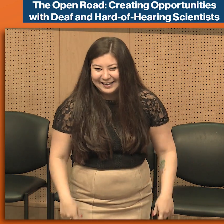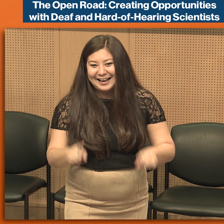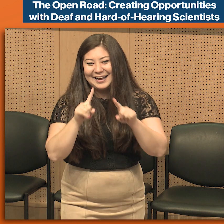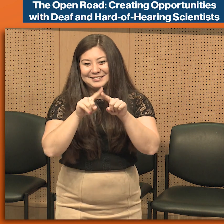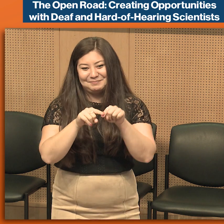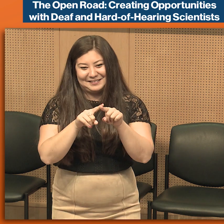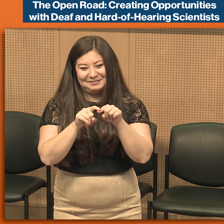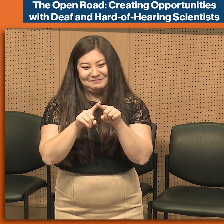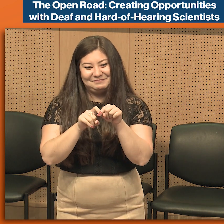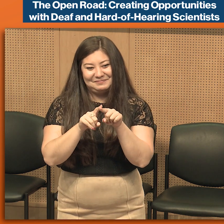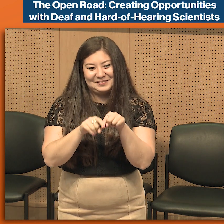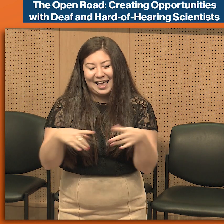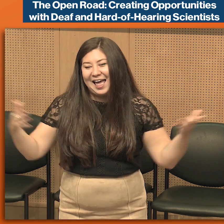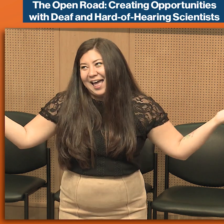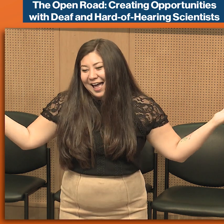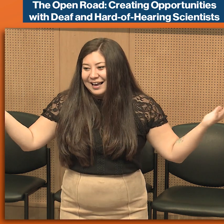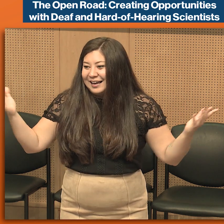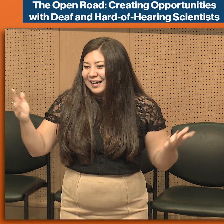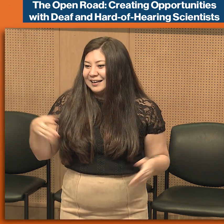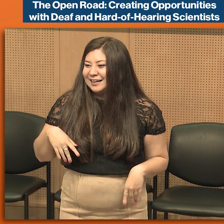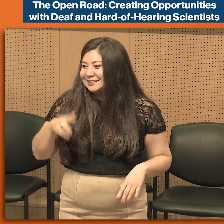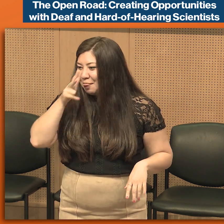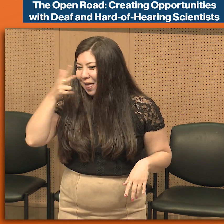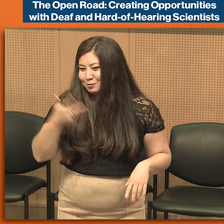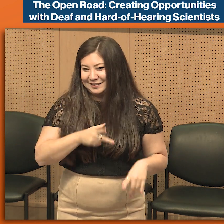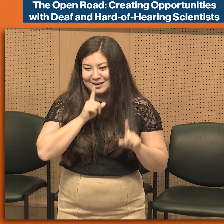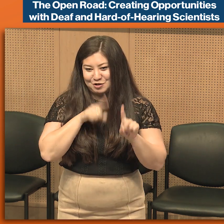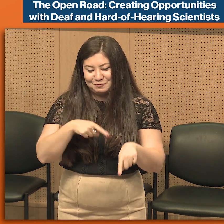It depends. I know that's a pretty bad answer,